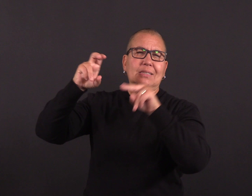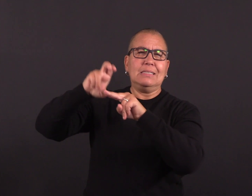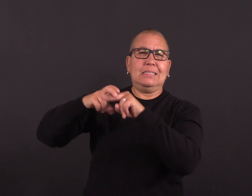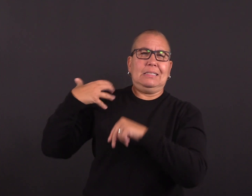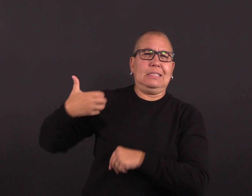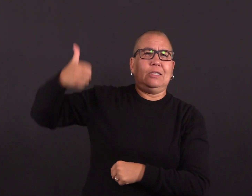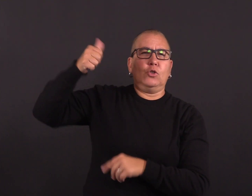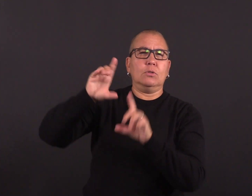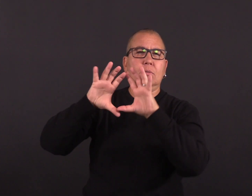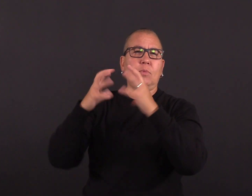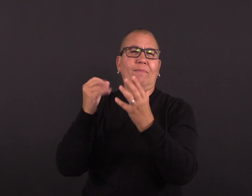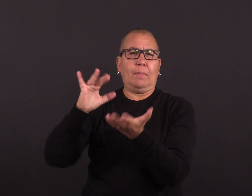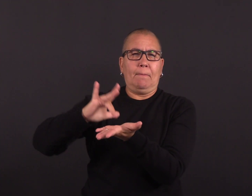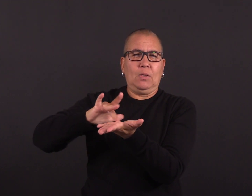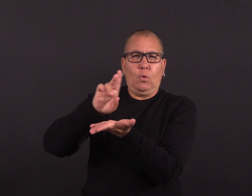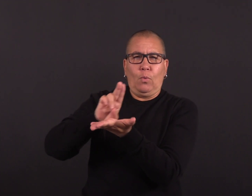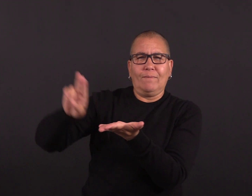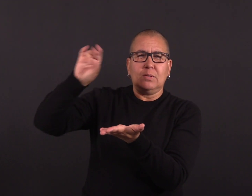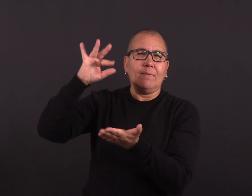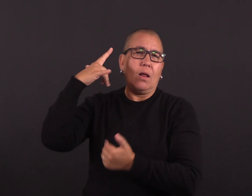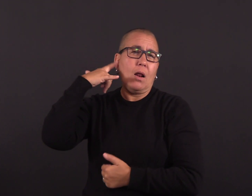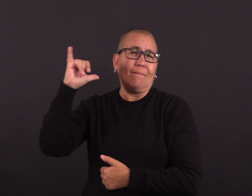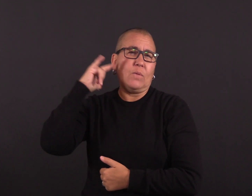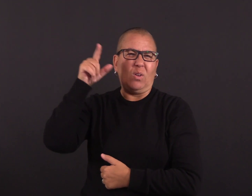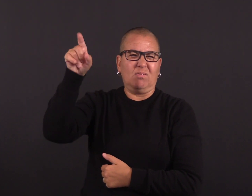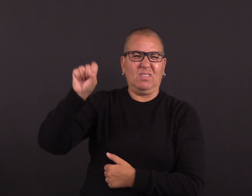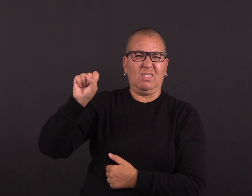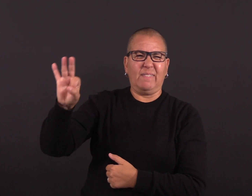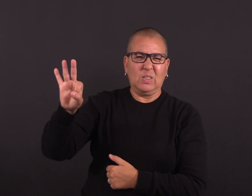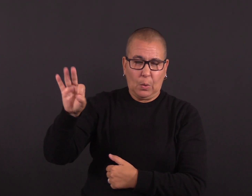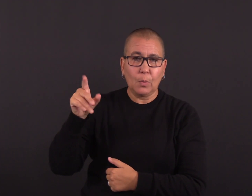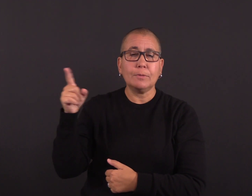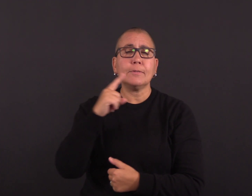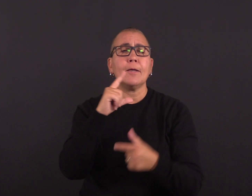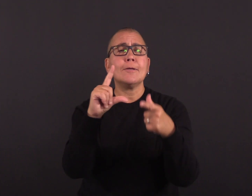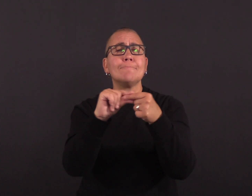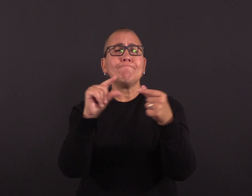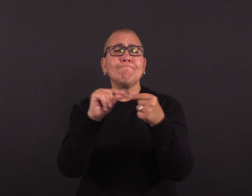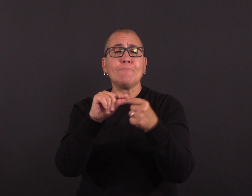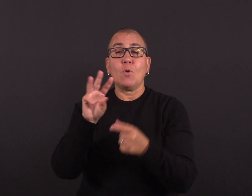riskier that you will get infected now than it was a month or two ago, without question,